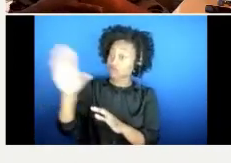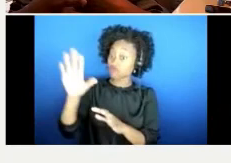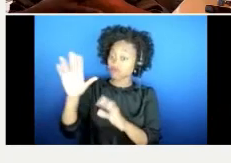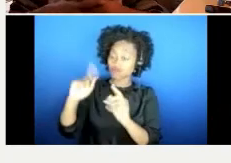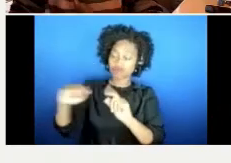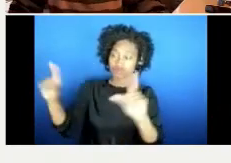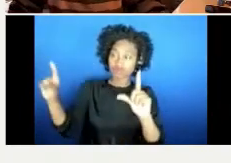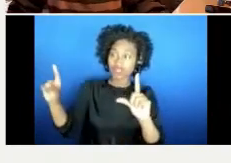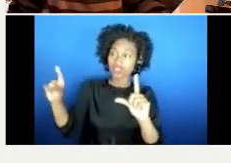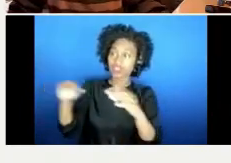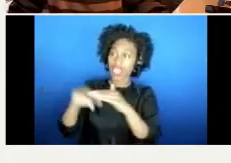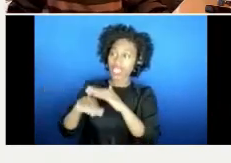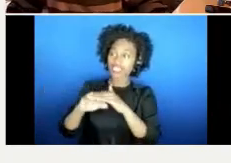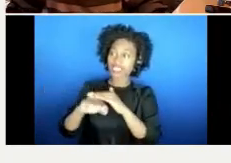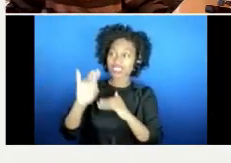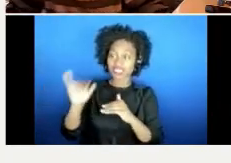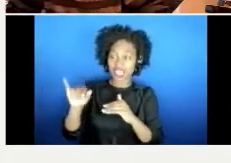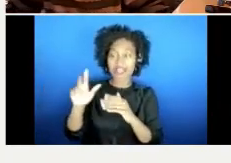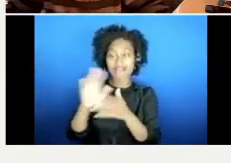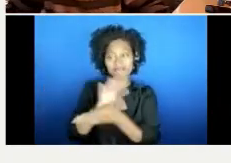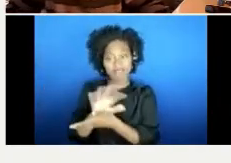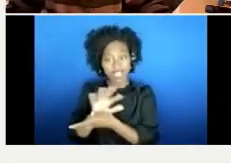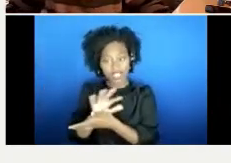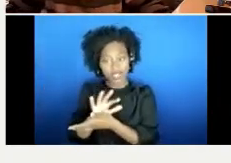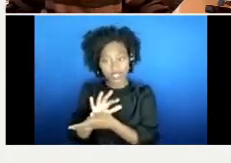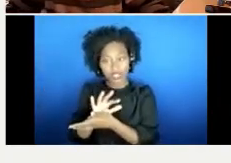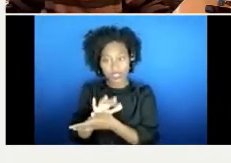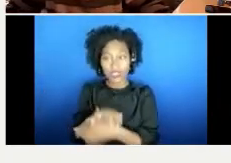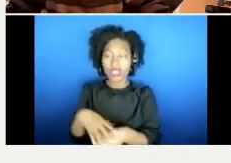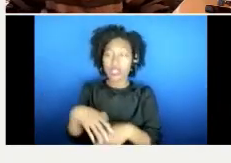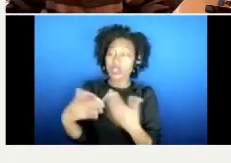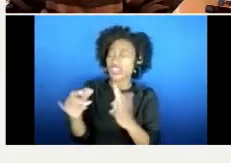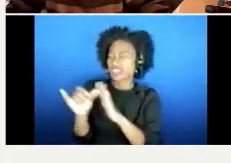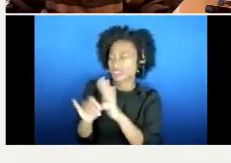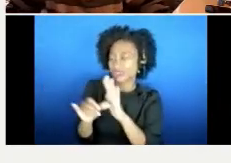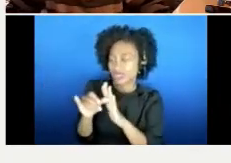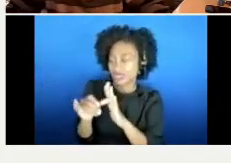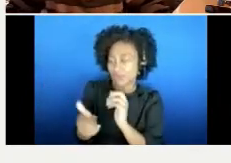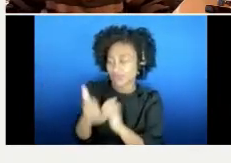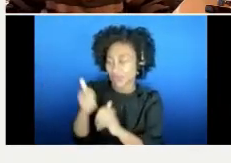to access. YouTube is the most common, most popular, you may want to use that feature.